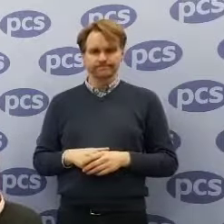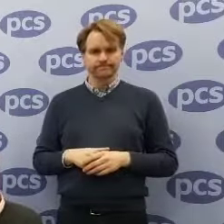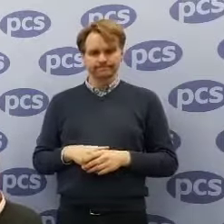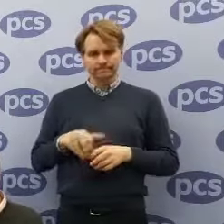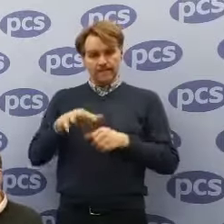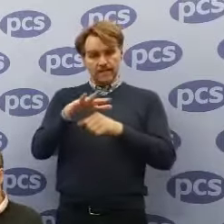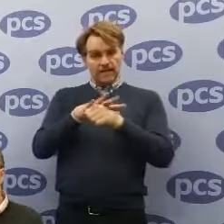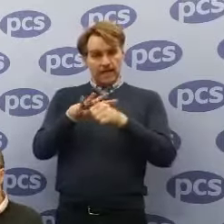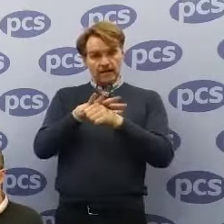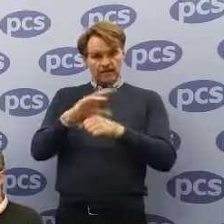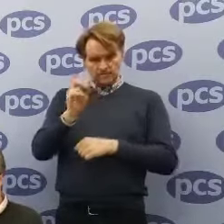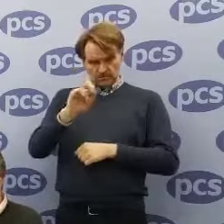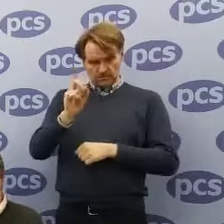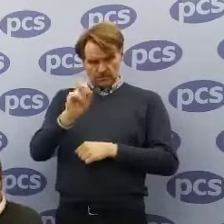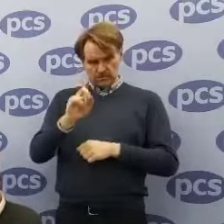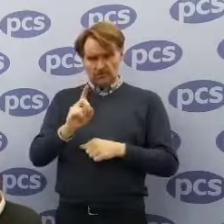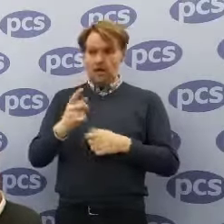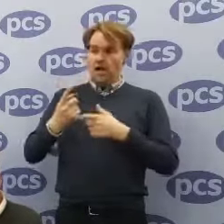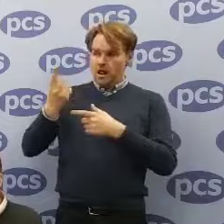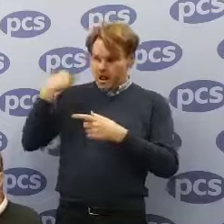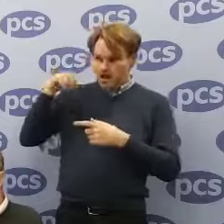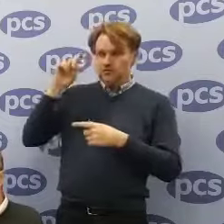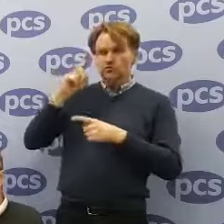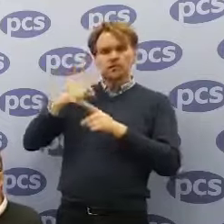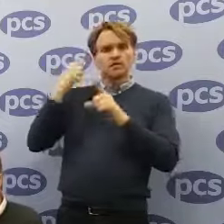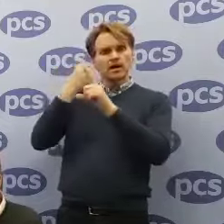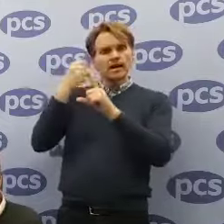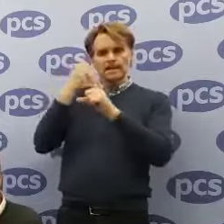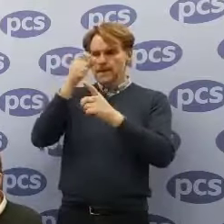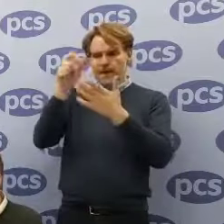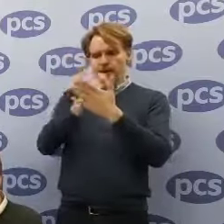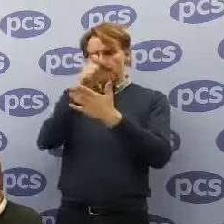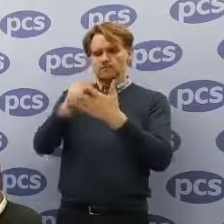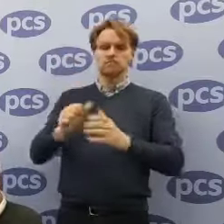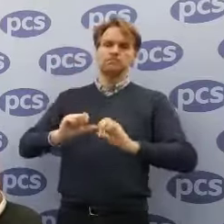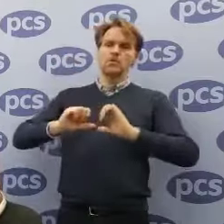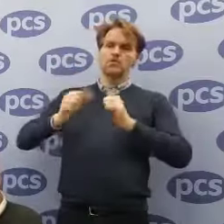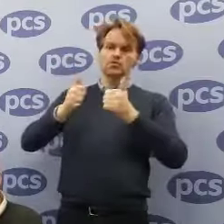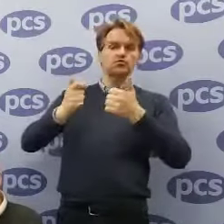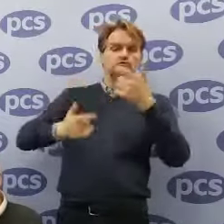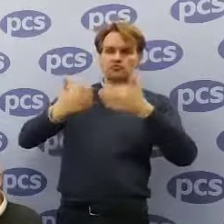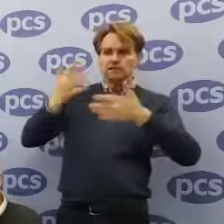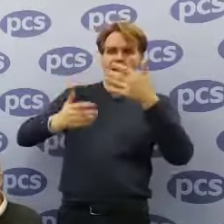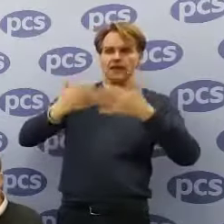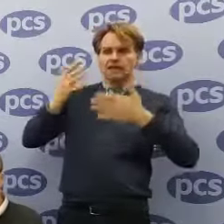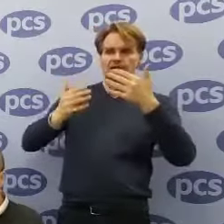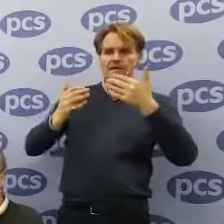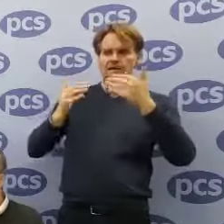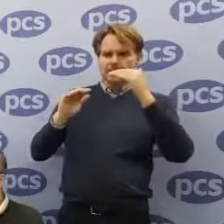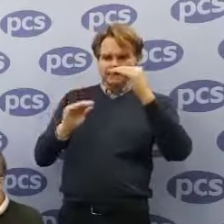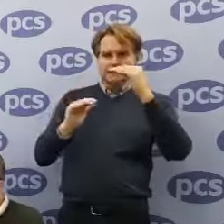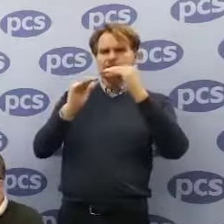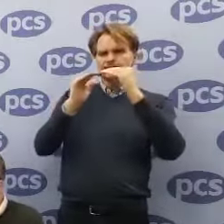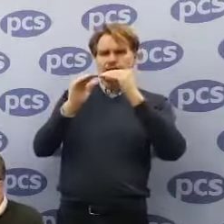We did this last year we had an incredibly impressive result but it fell short of the new legal thresholds and therefore we have to now learn